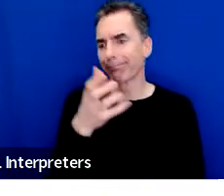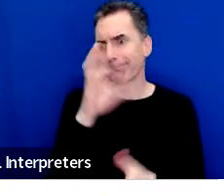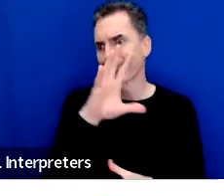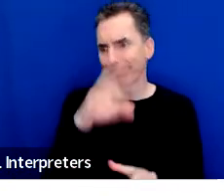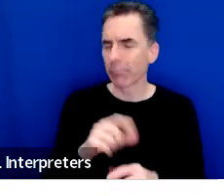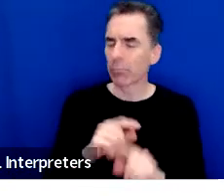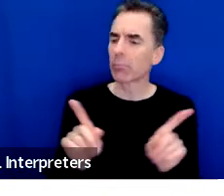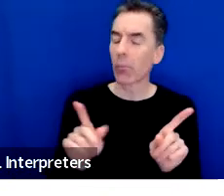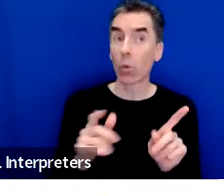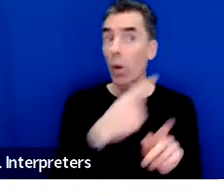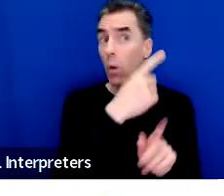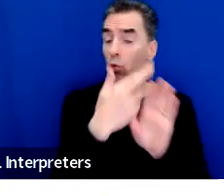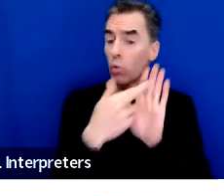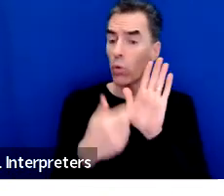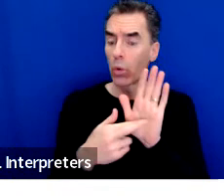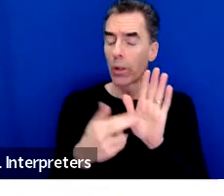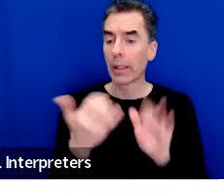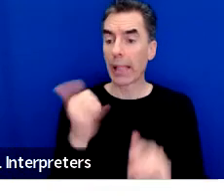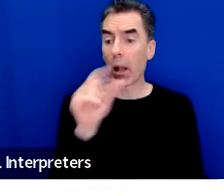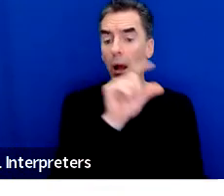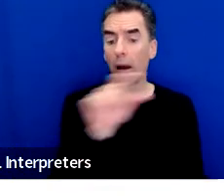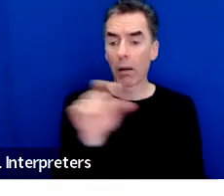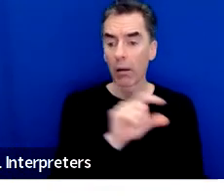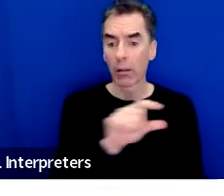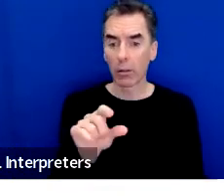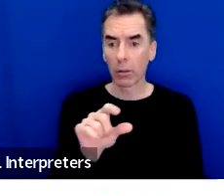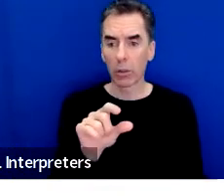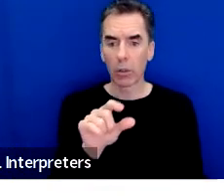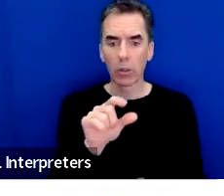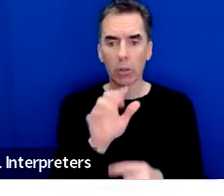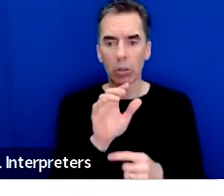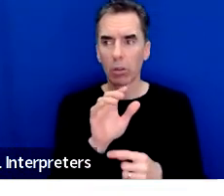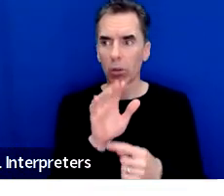you can't use highlighting to indicate meaning. Okay.